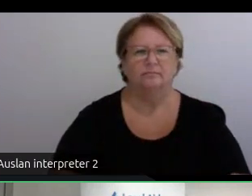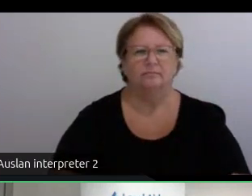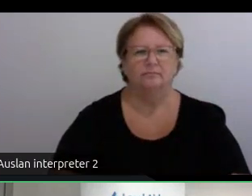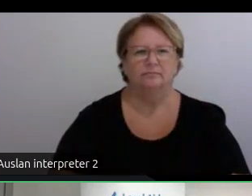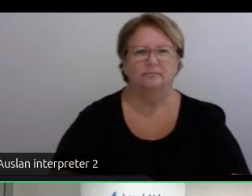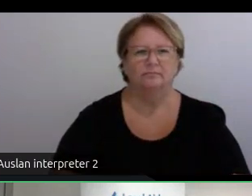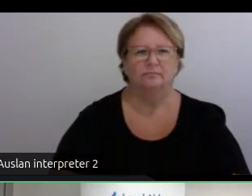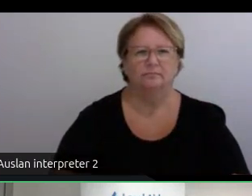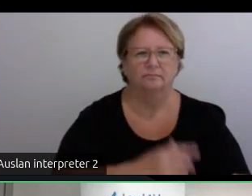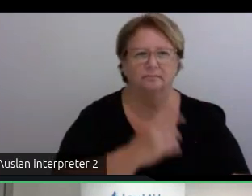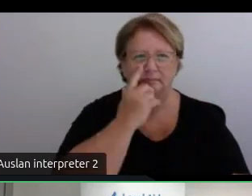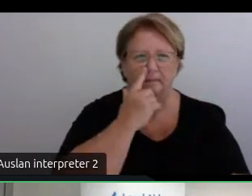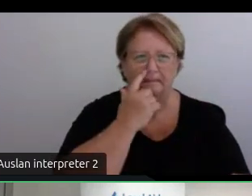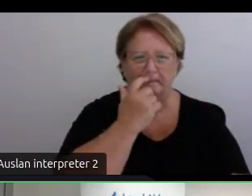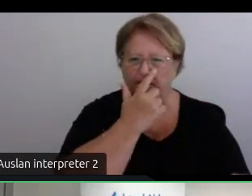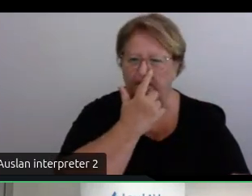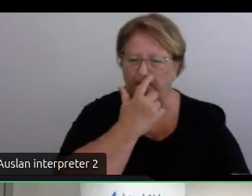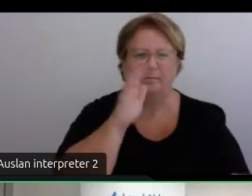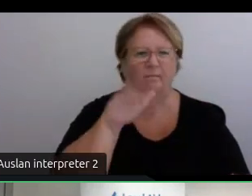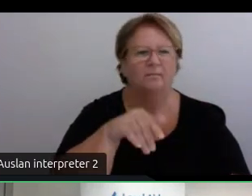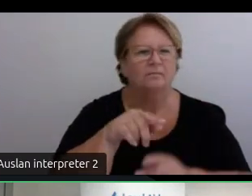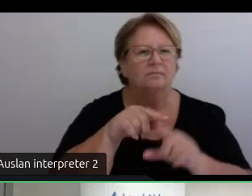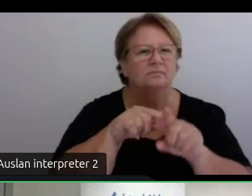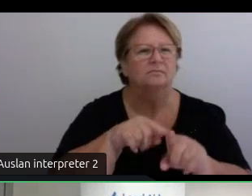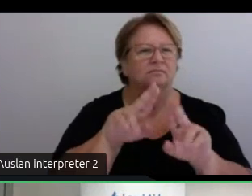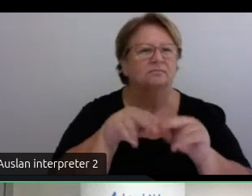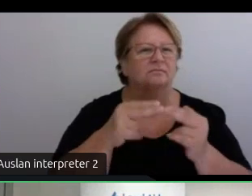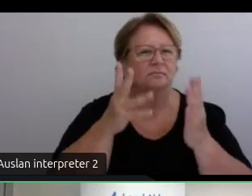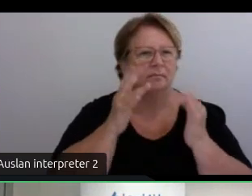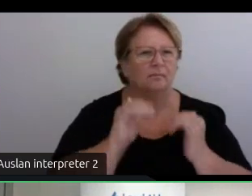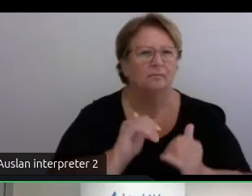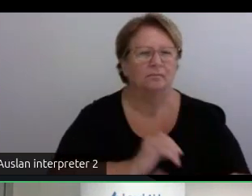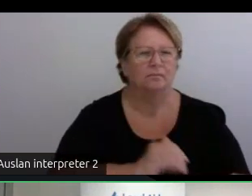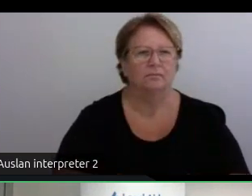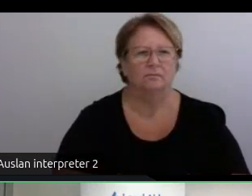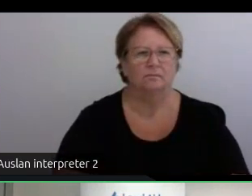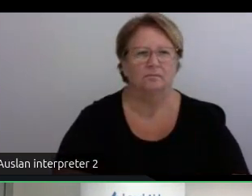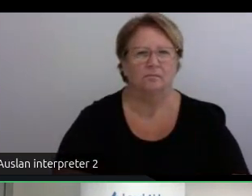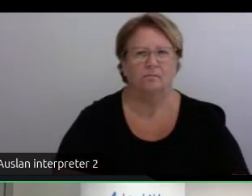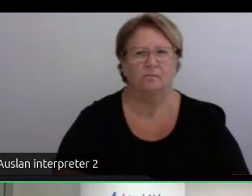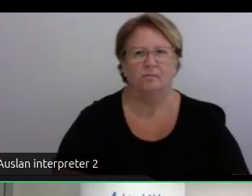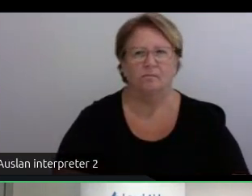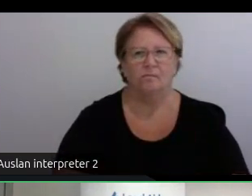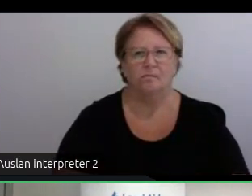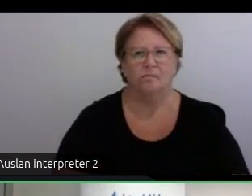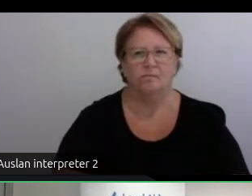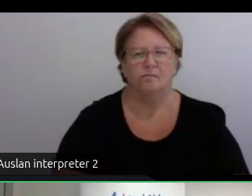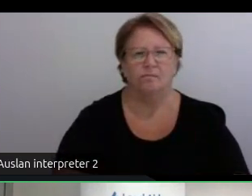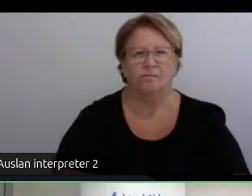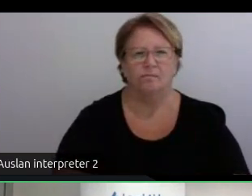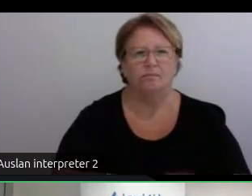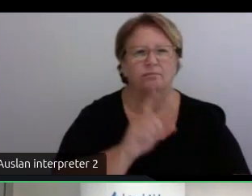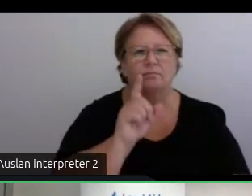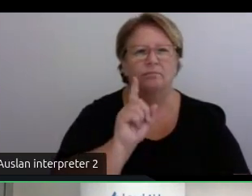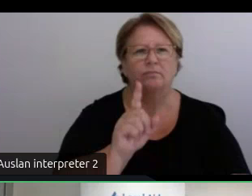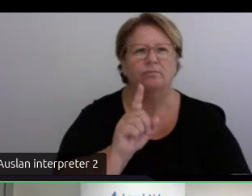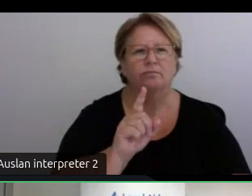there that's all of that's dependent on the family law resolution, that aspect of it. Yeah. But I